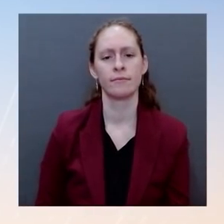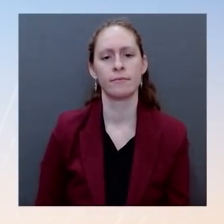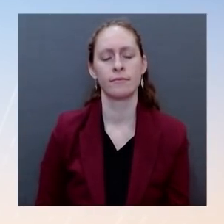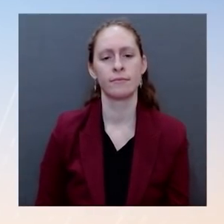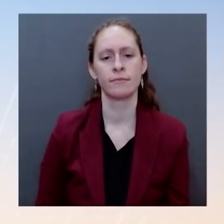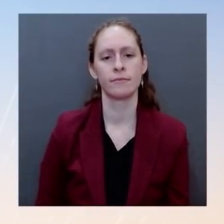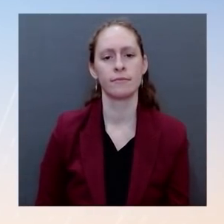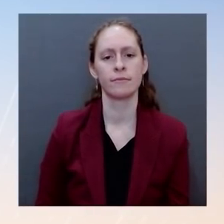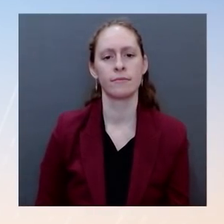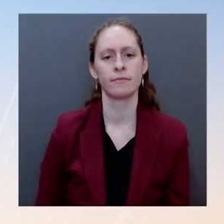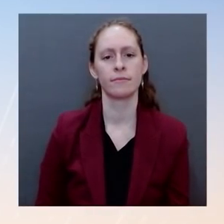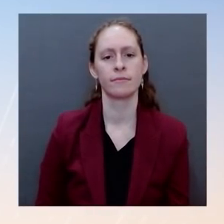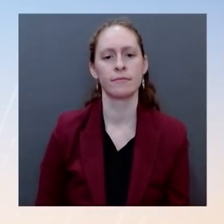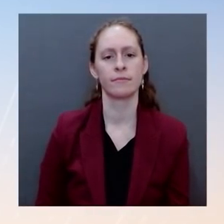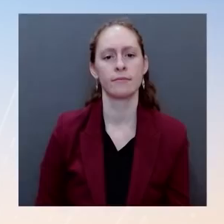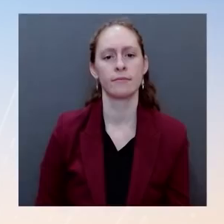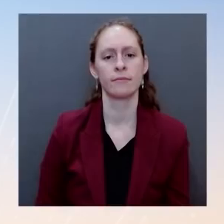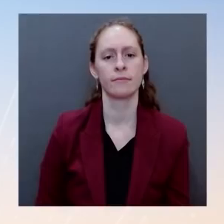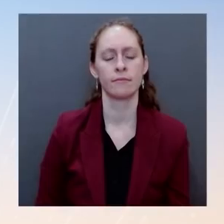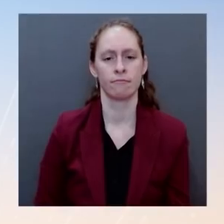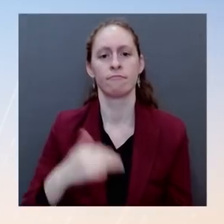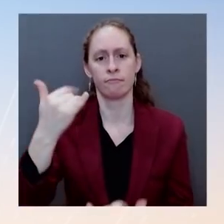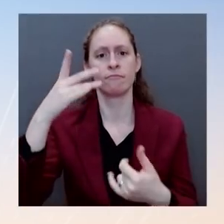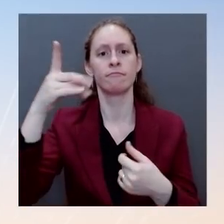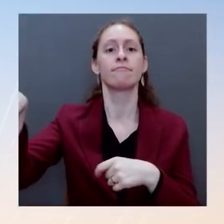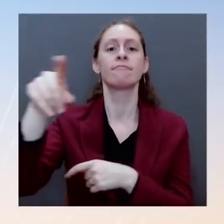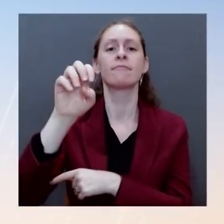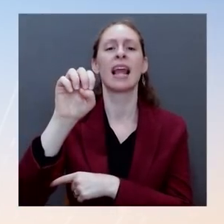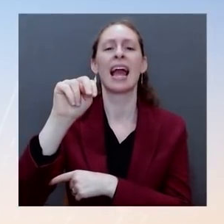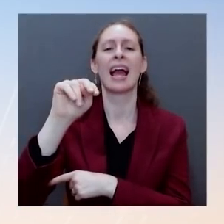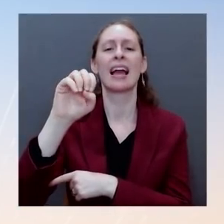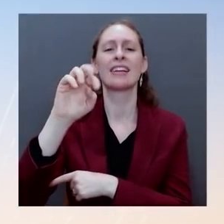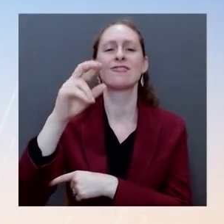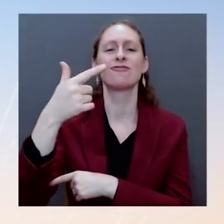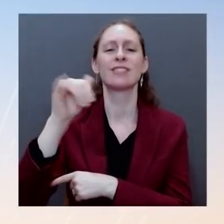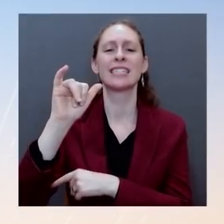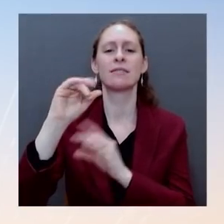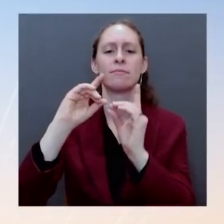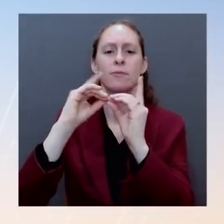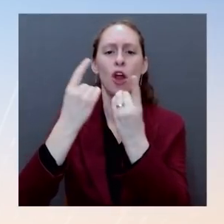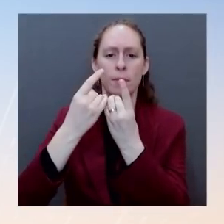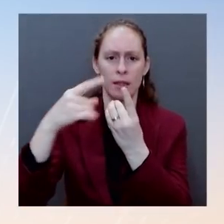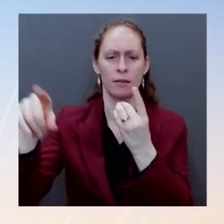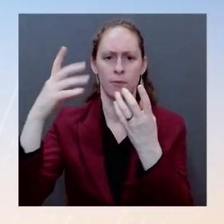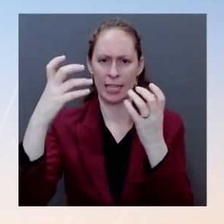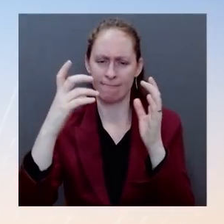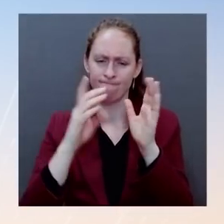is stuck in the Senate at the moment. So, does the President have a sense of urgency about climate?